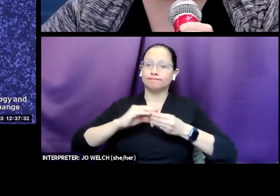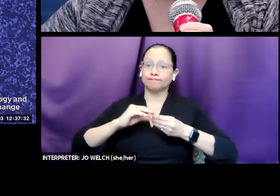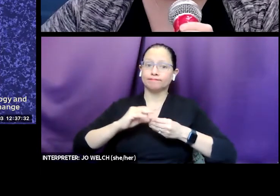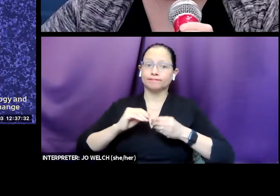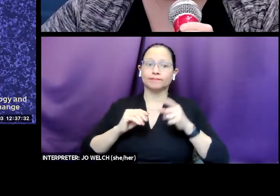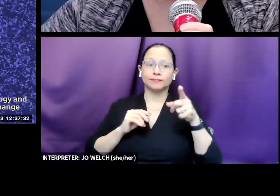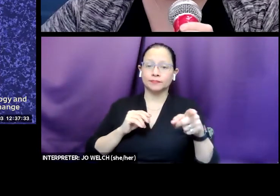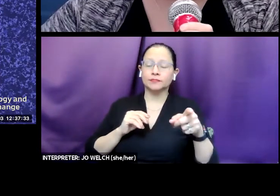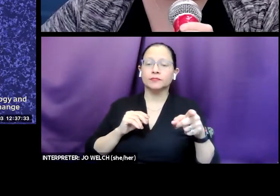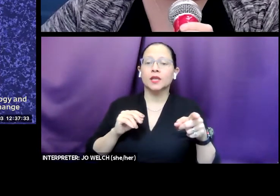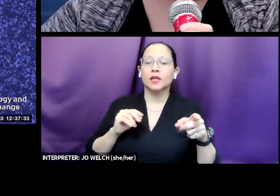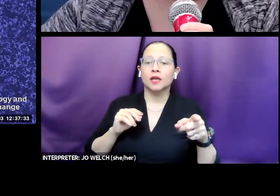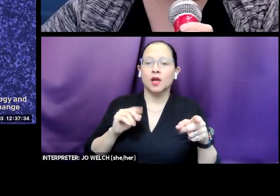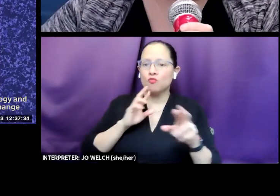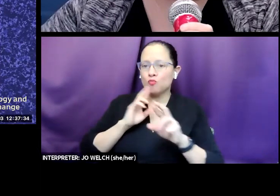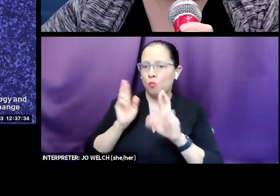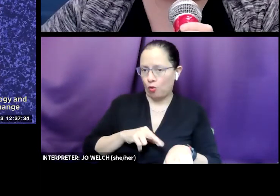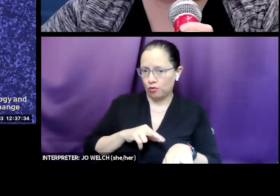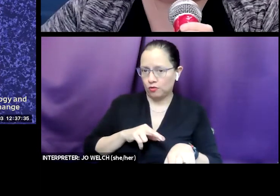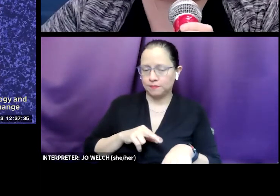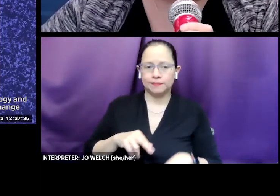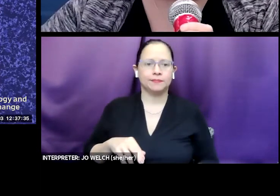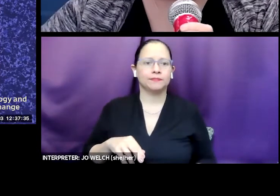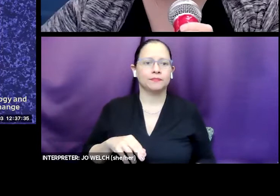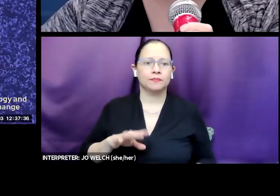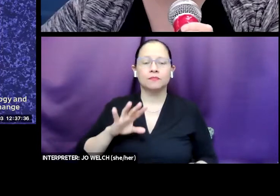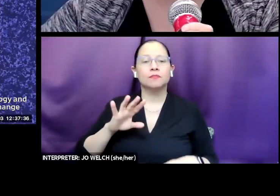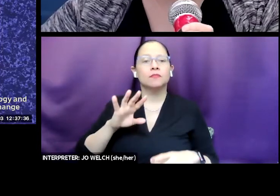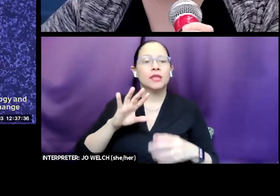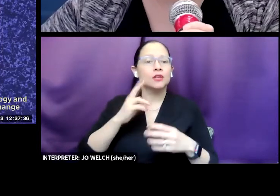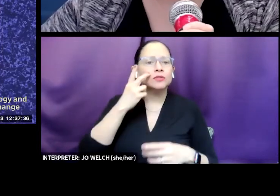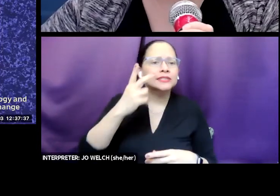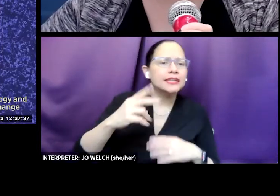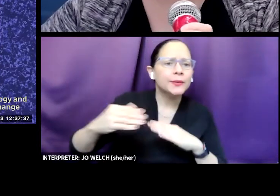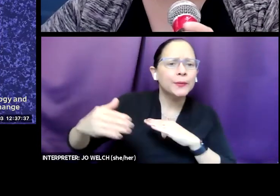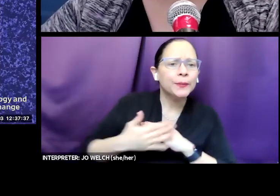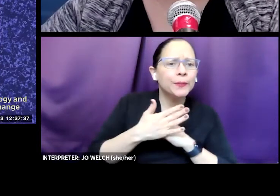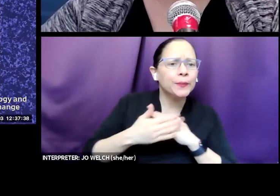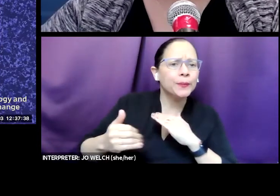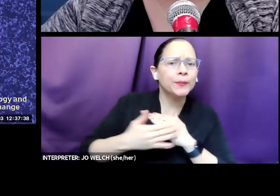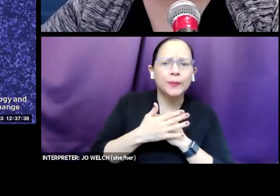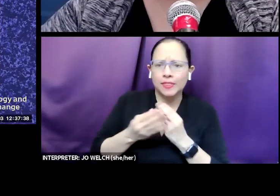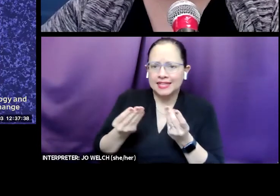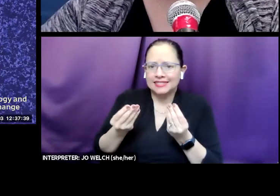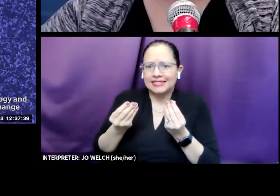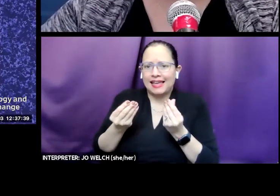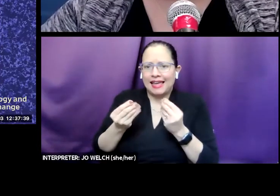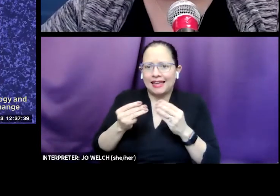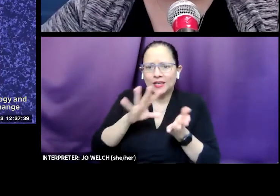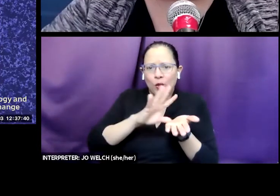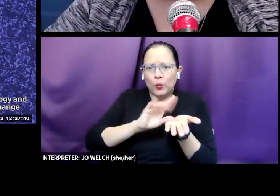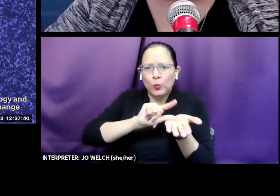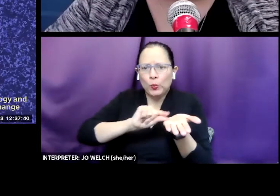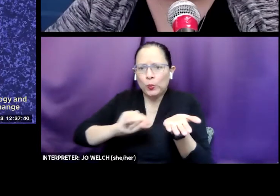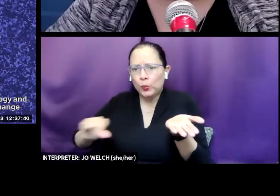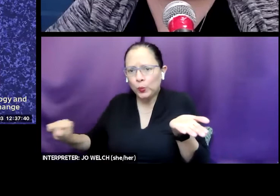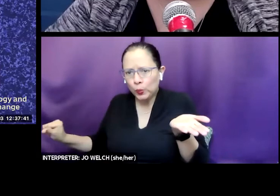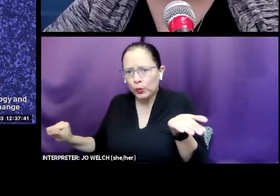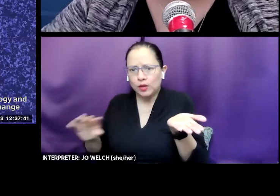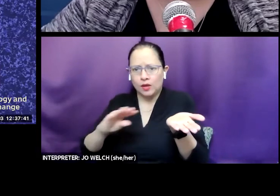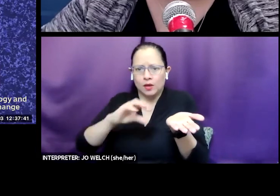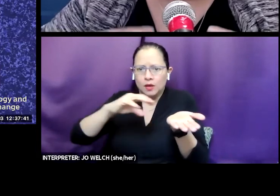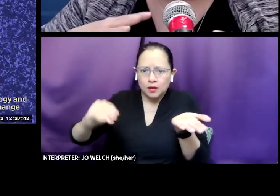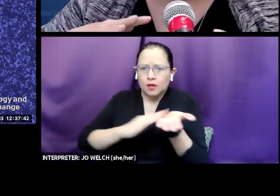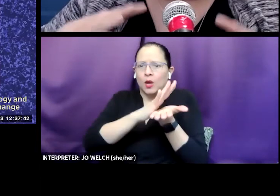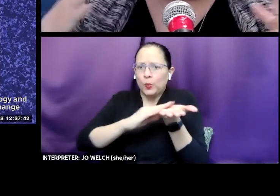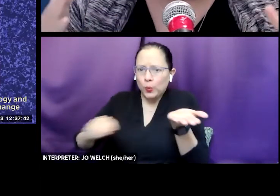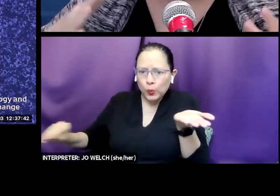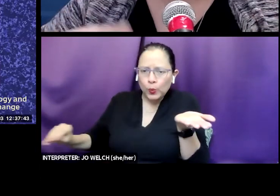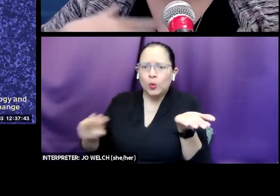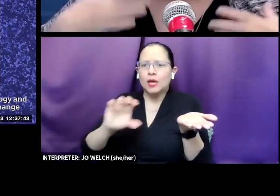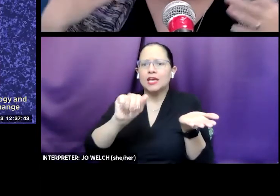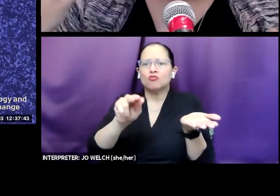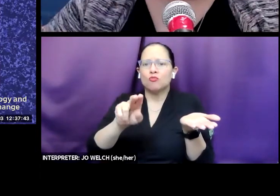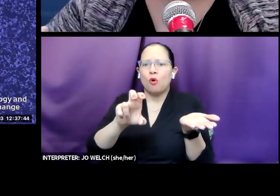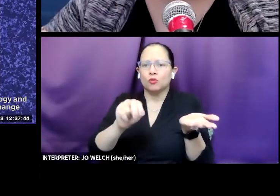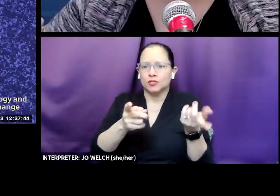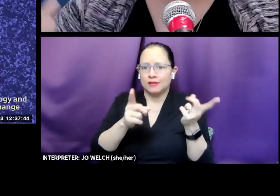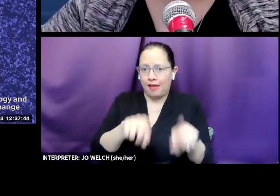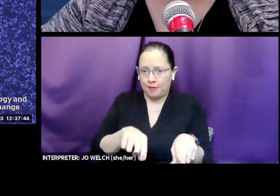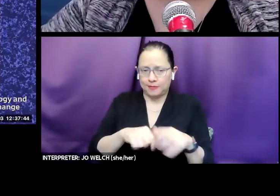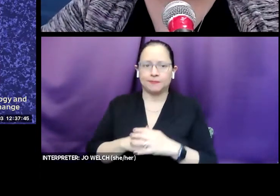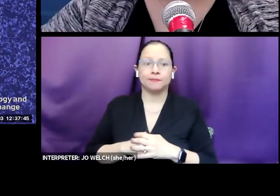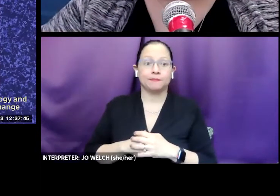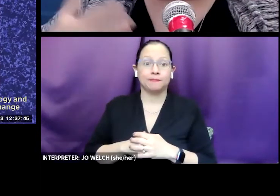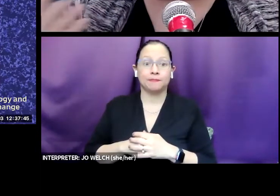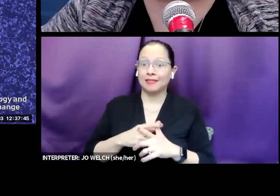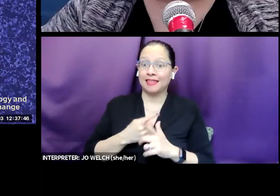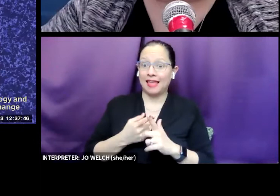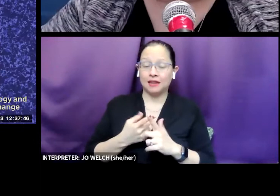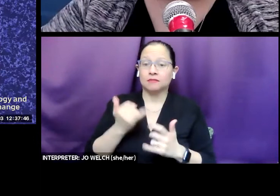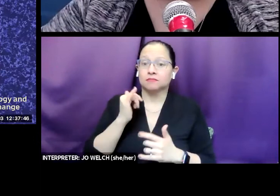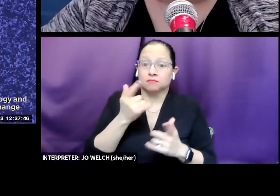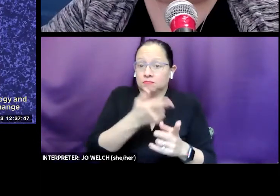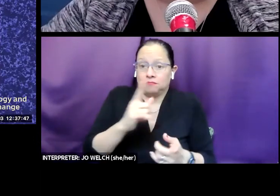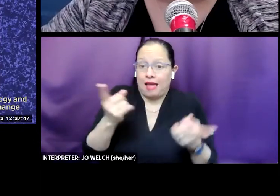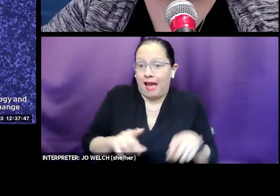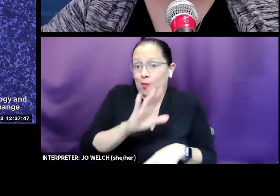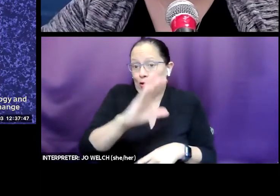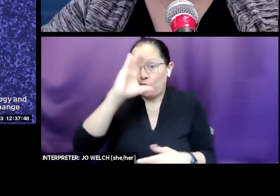The report was about this kind of erosion that you're seeing here, and this affects of her asking for it to be removed and then people online, distributing it and mass became later known as the Streisand effect.